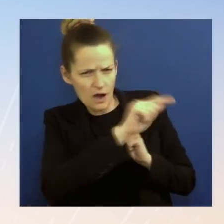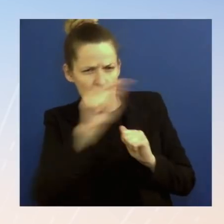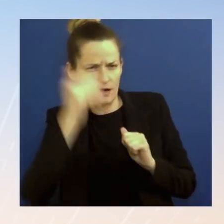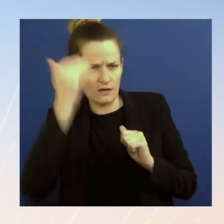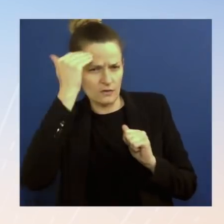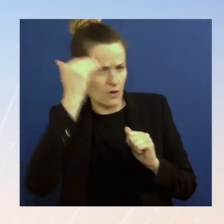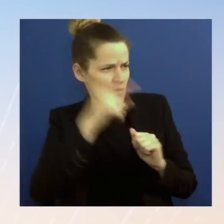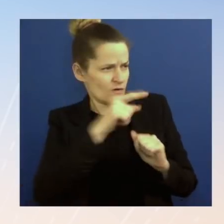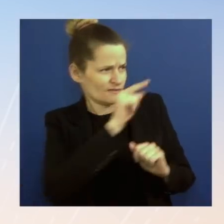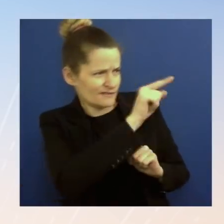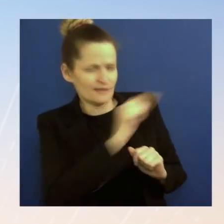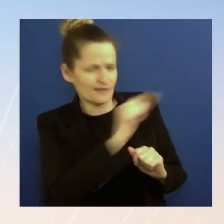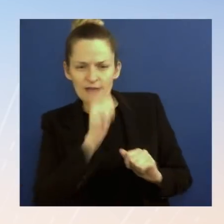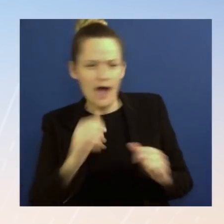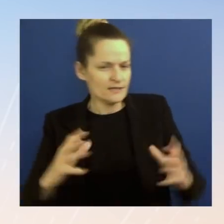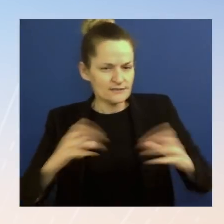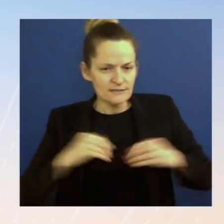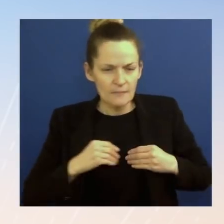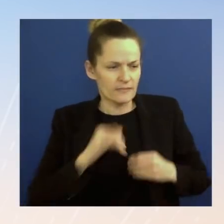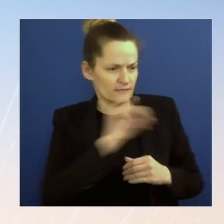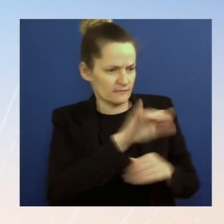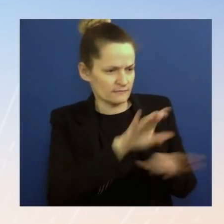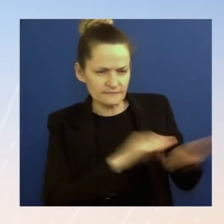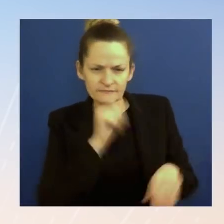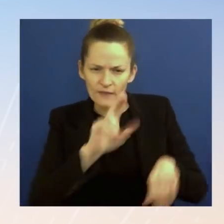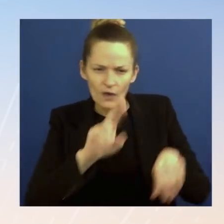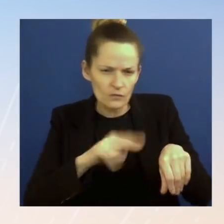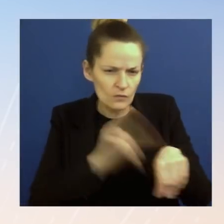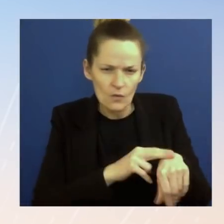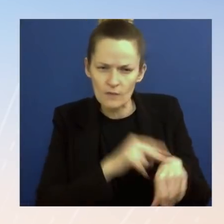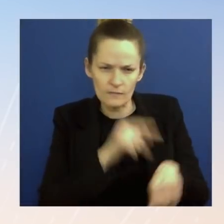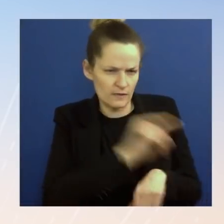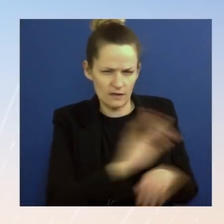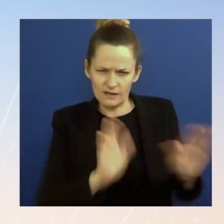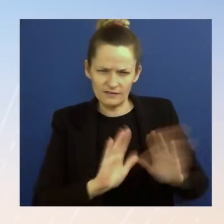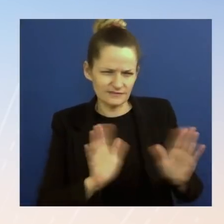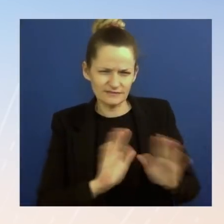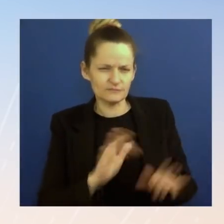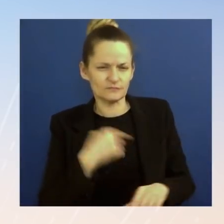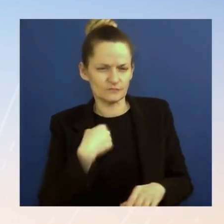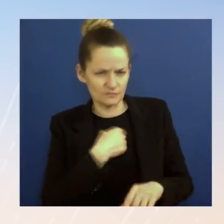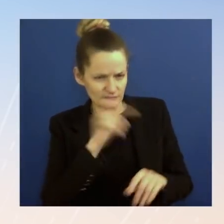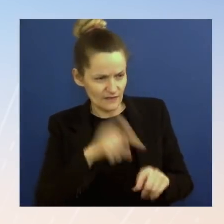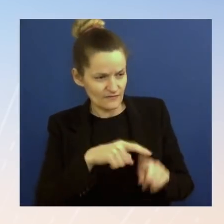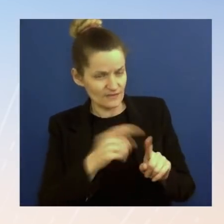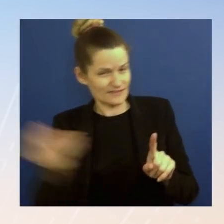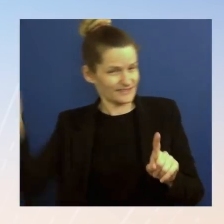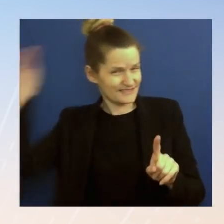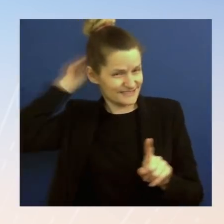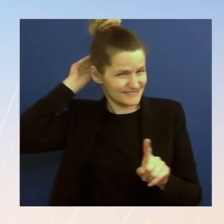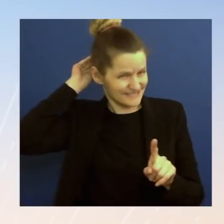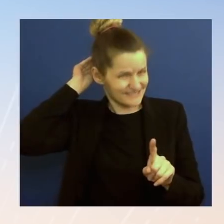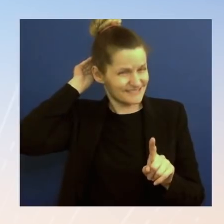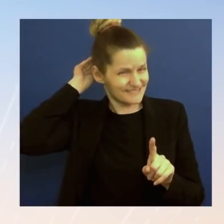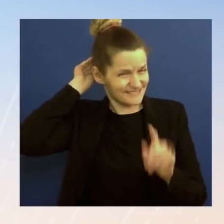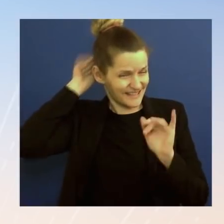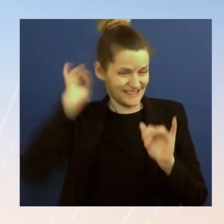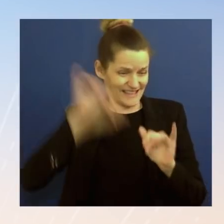while also thinking about our own national security interests. And starting World War Three is certainly not in our national security interests.